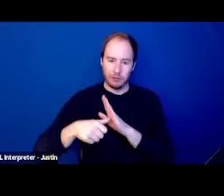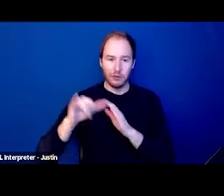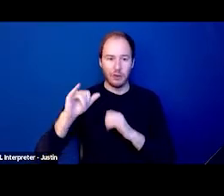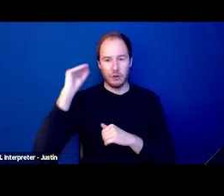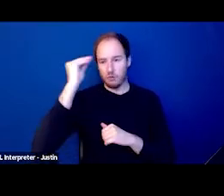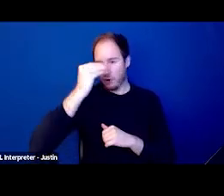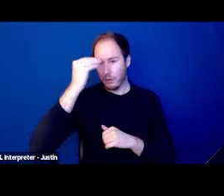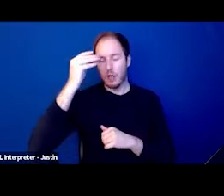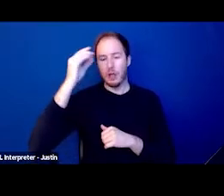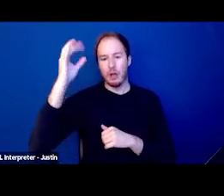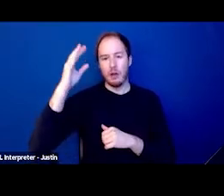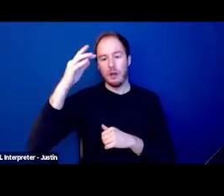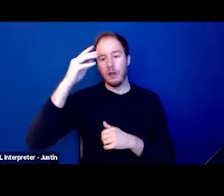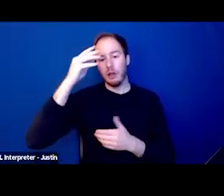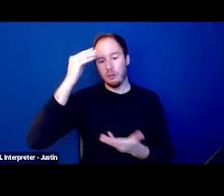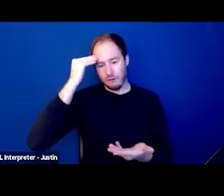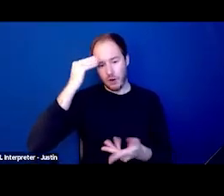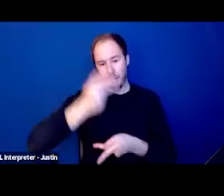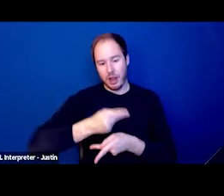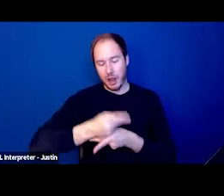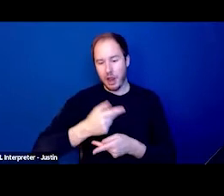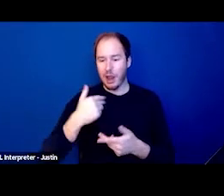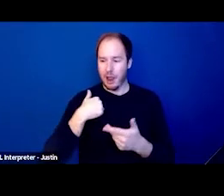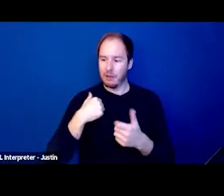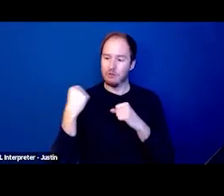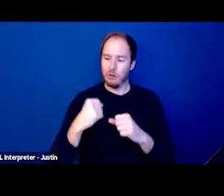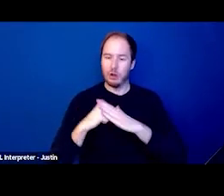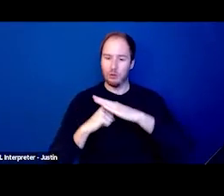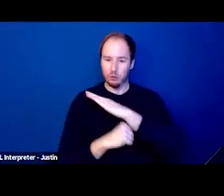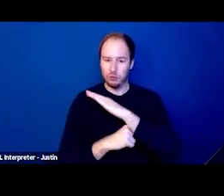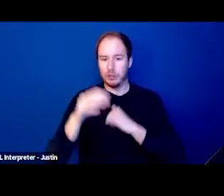is rooted in foundational concepts that people and their individual experiences matter.